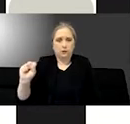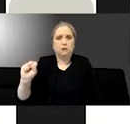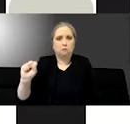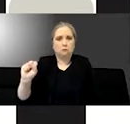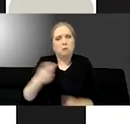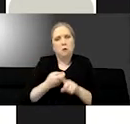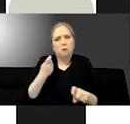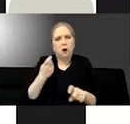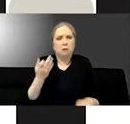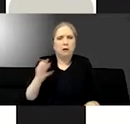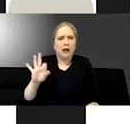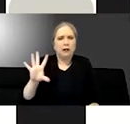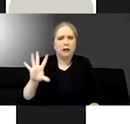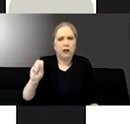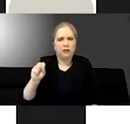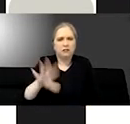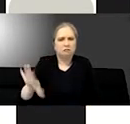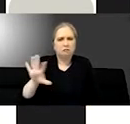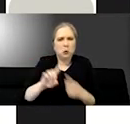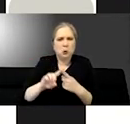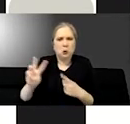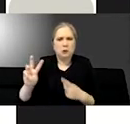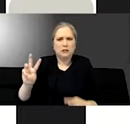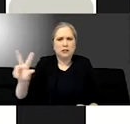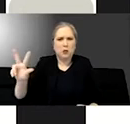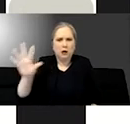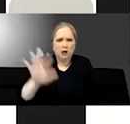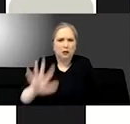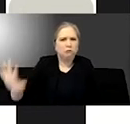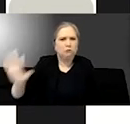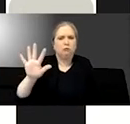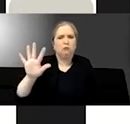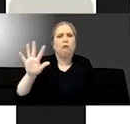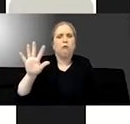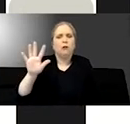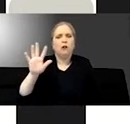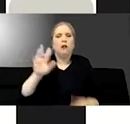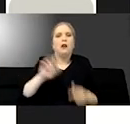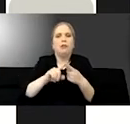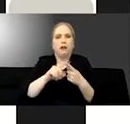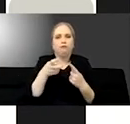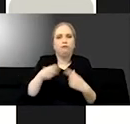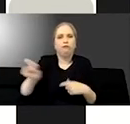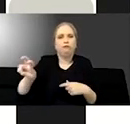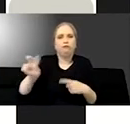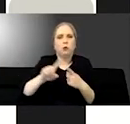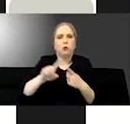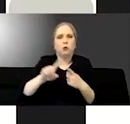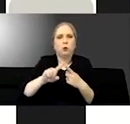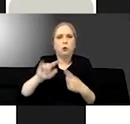Yeah. There's a question here -- sorry, there was something here for Neil.